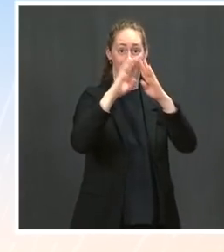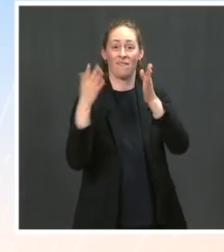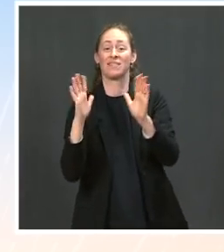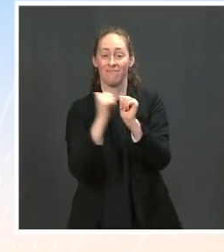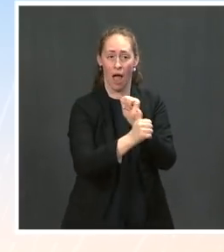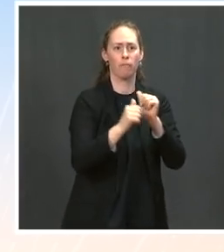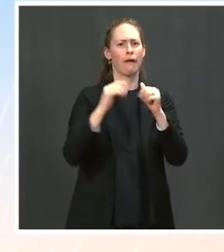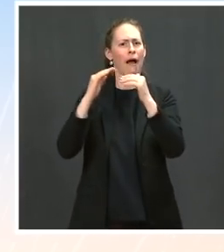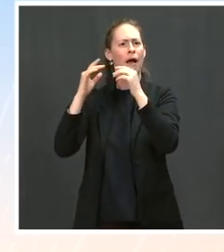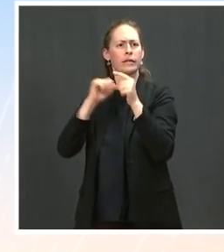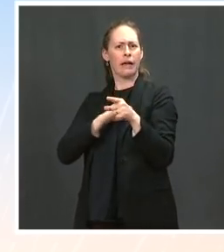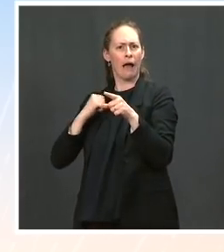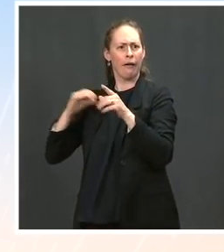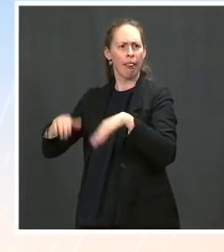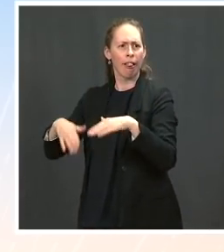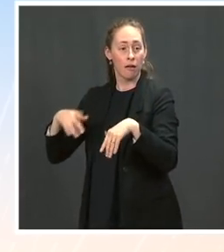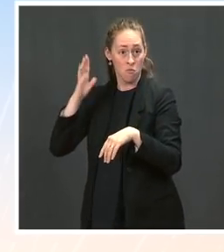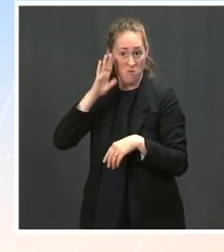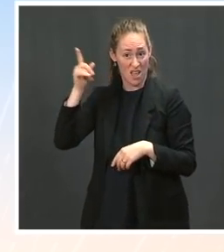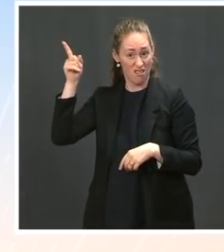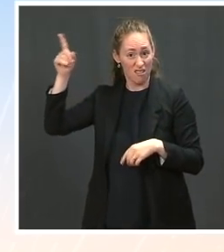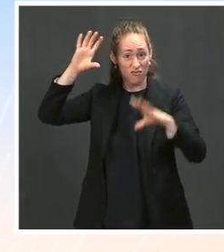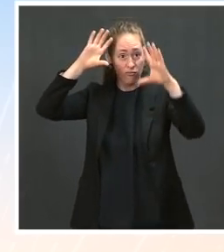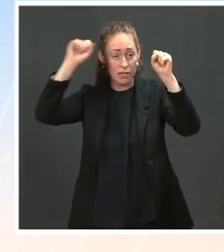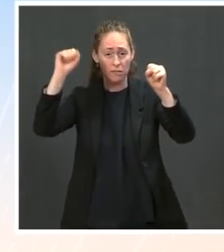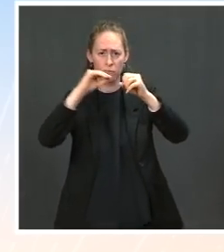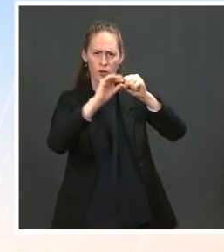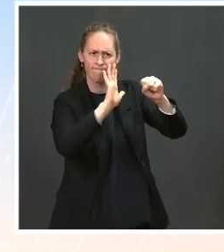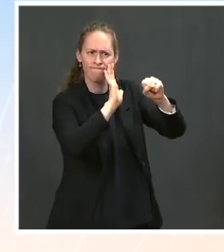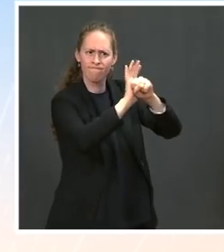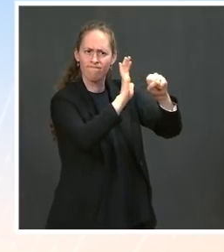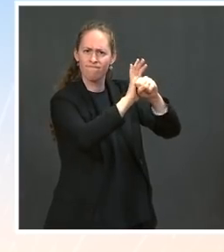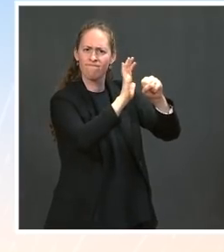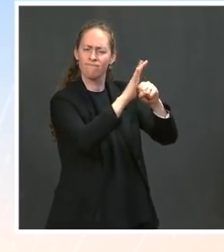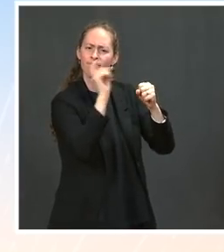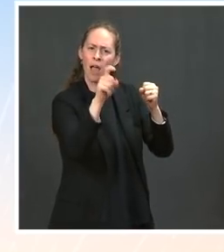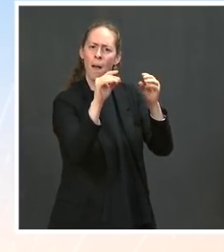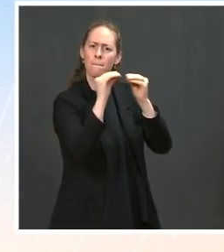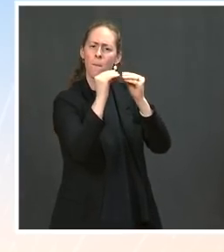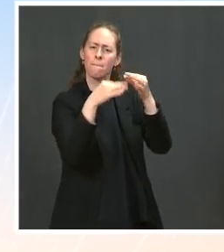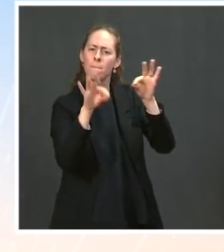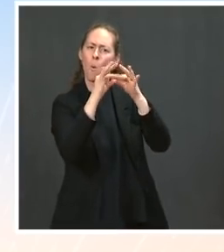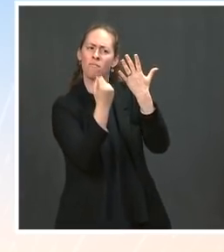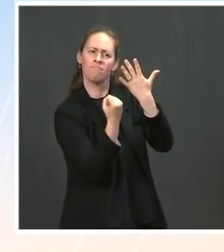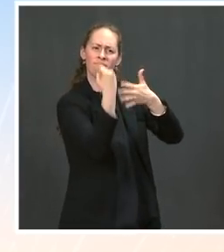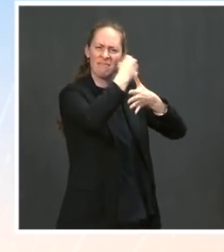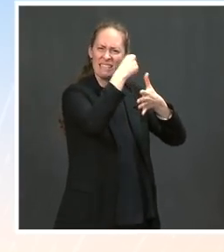that effort up in terms of his list of priorities, particularly as he approaches his 100th day in office?